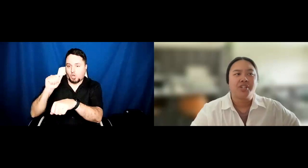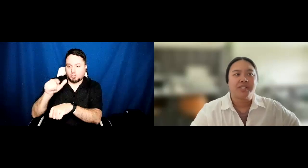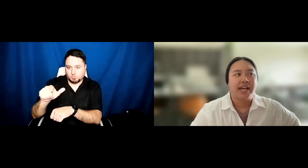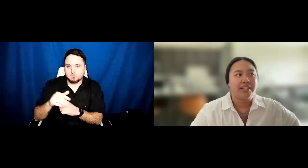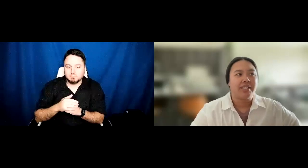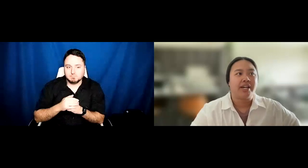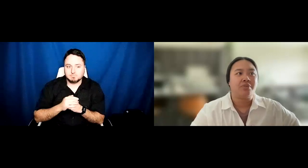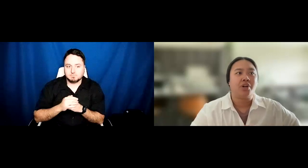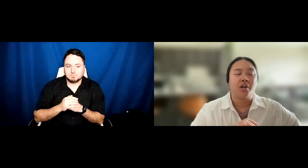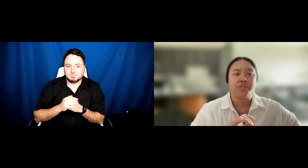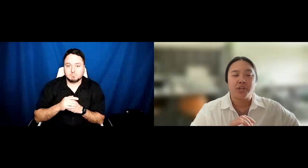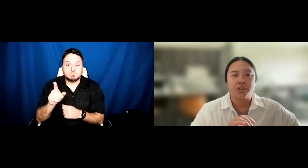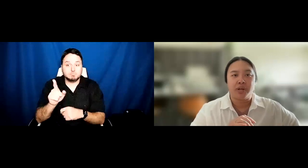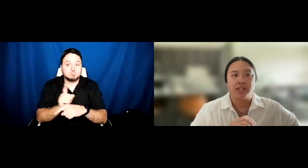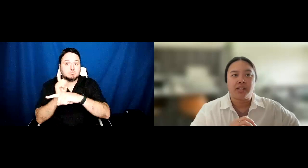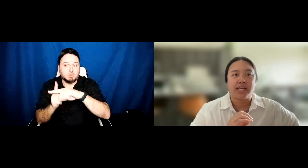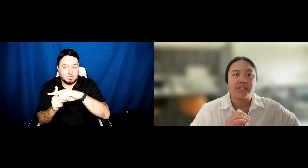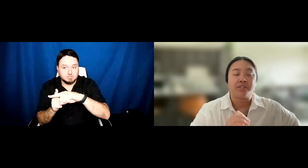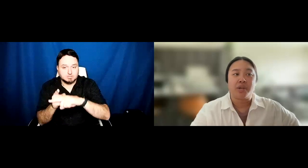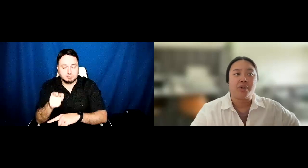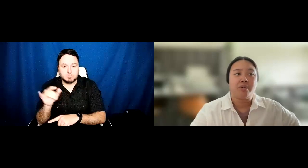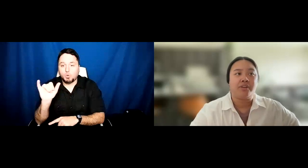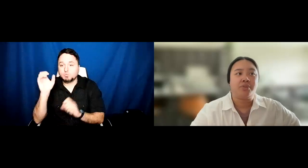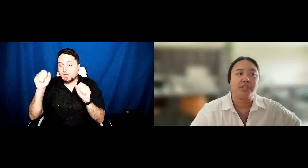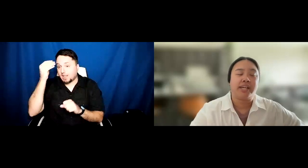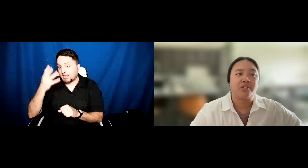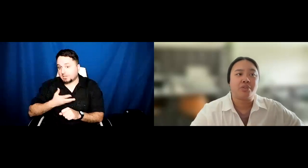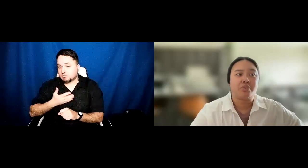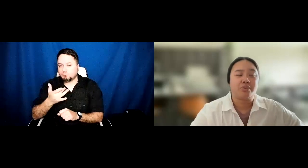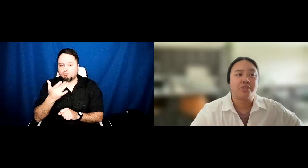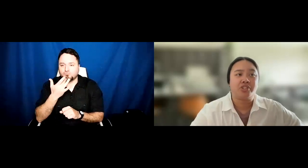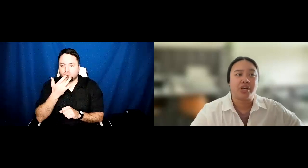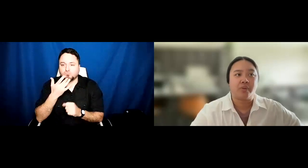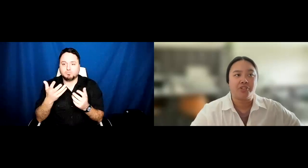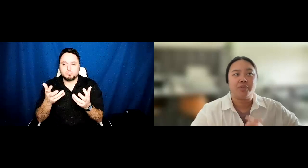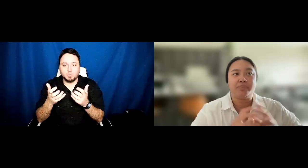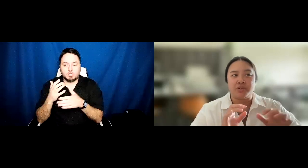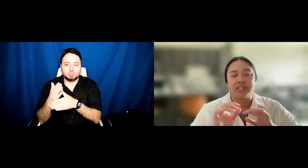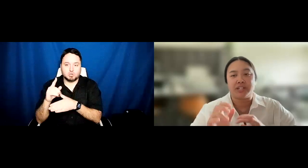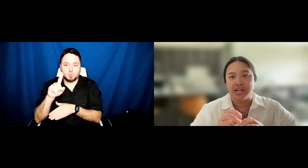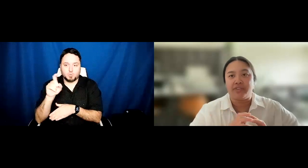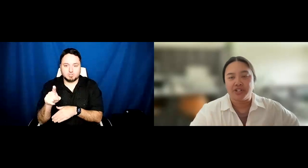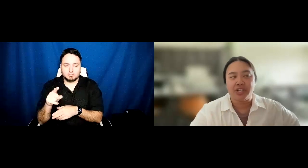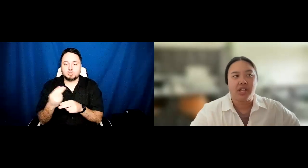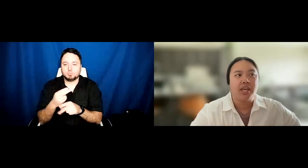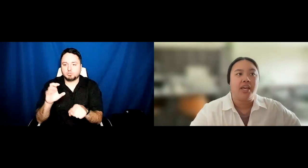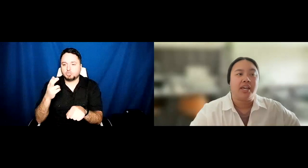And just to add to that, you can also let us know if you would like to share a question by using the chat function,